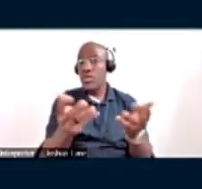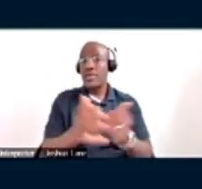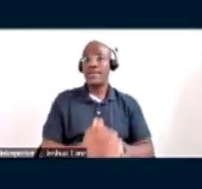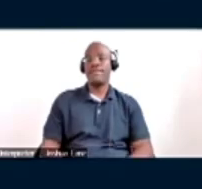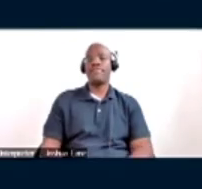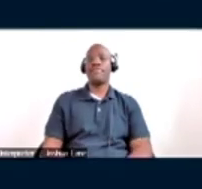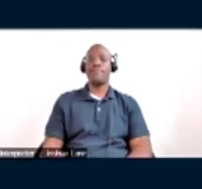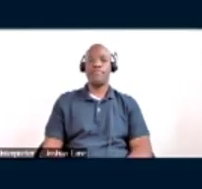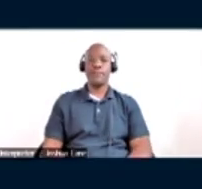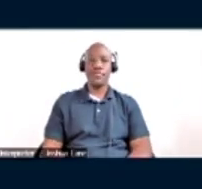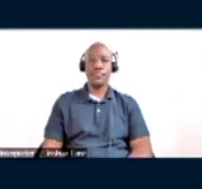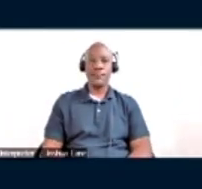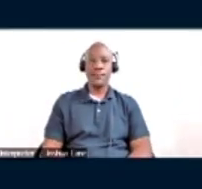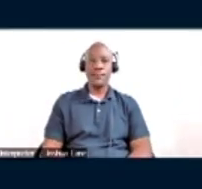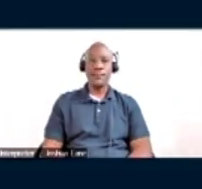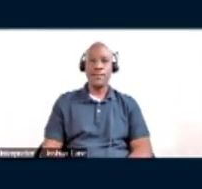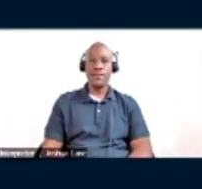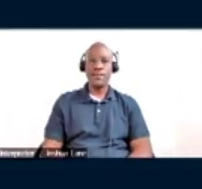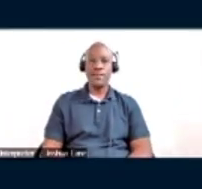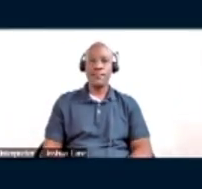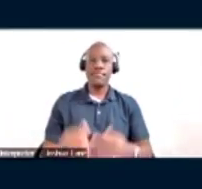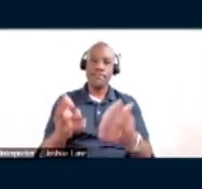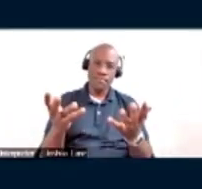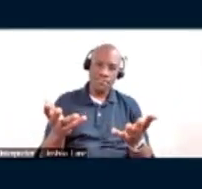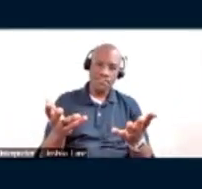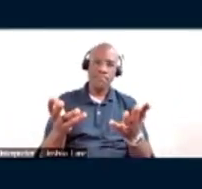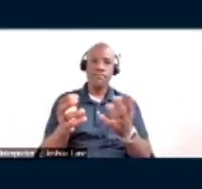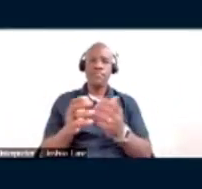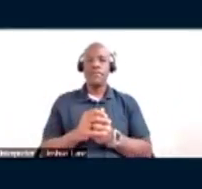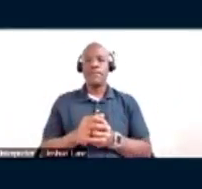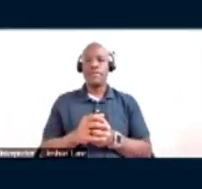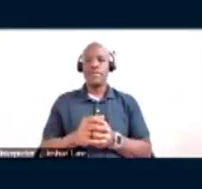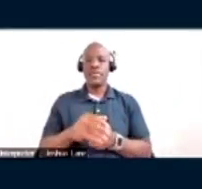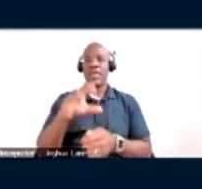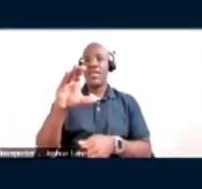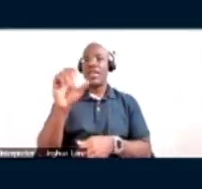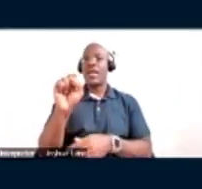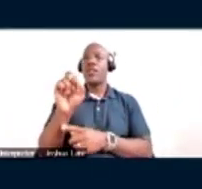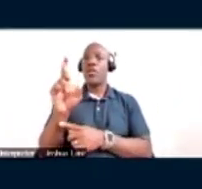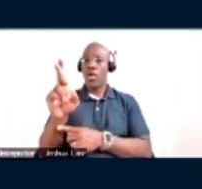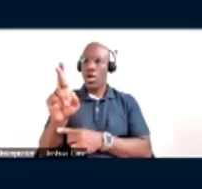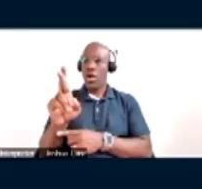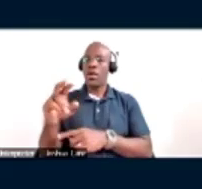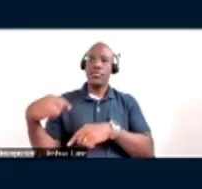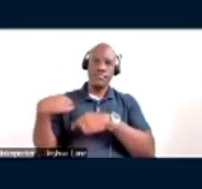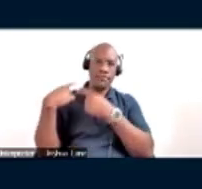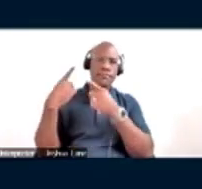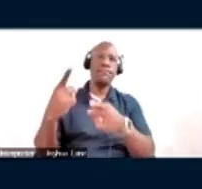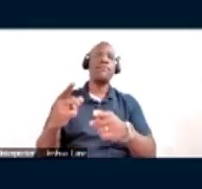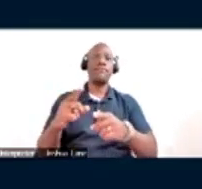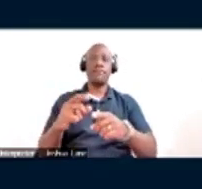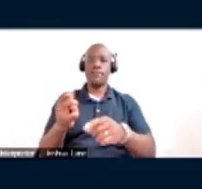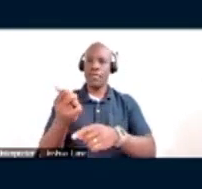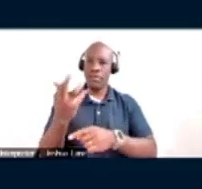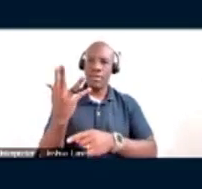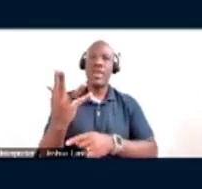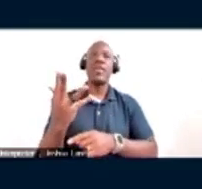CSR is taking multiple steps to try to combat this sort of bias, which, just to be clear,